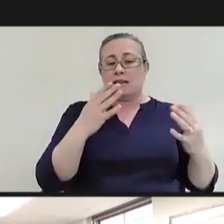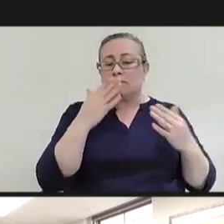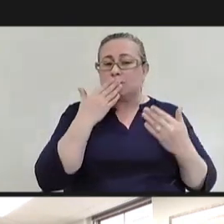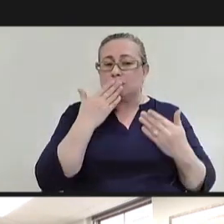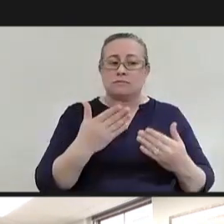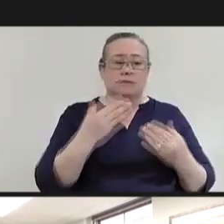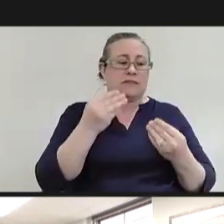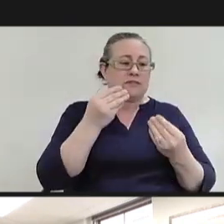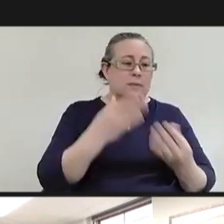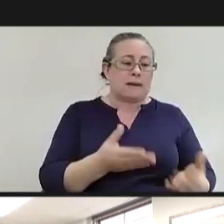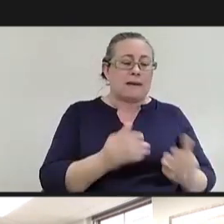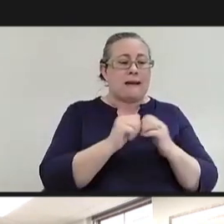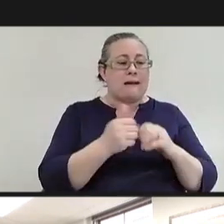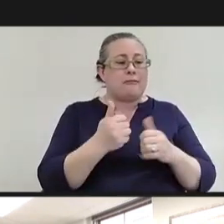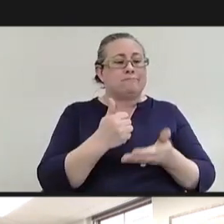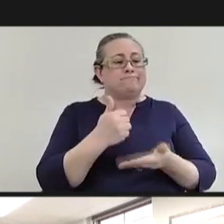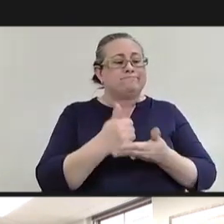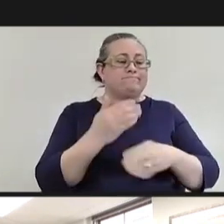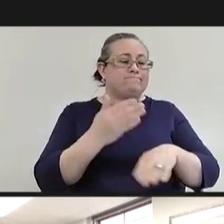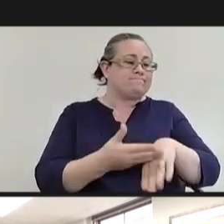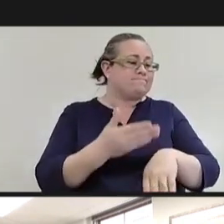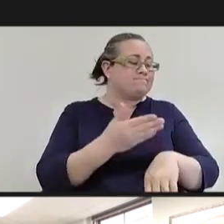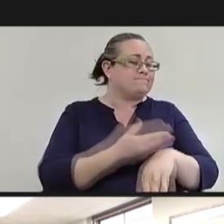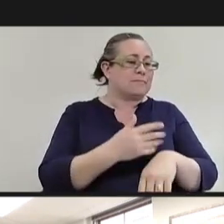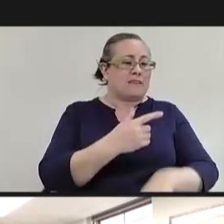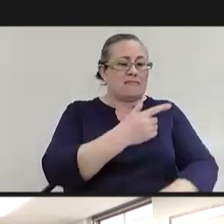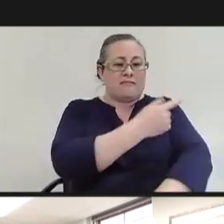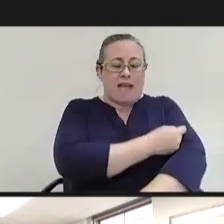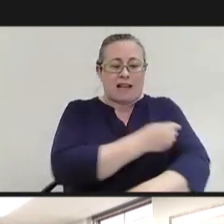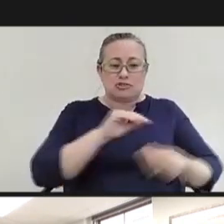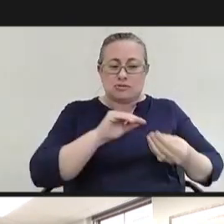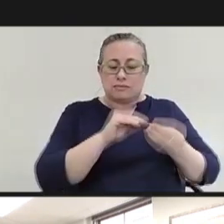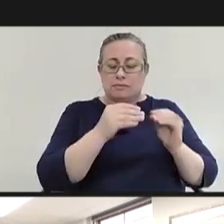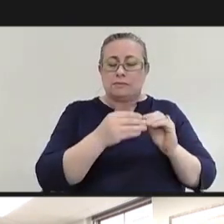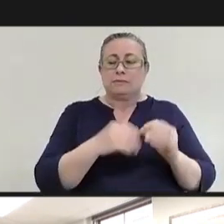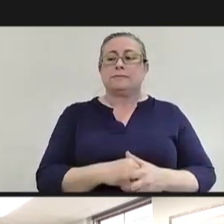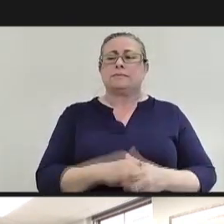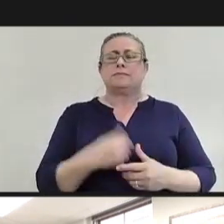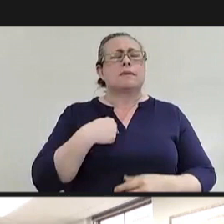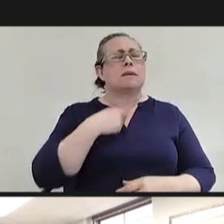to help improve vaccination rates. So, I'm curious about one thing. You know,